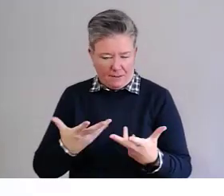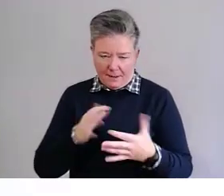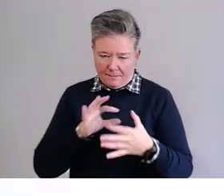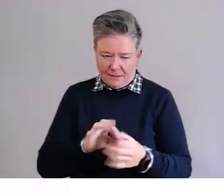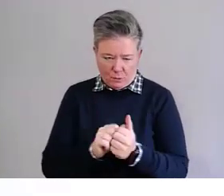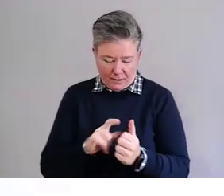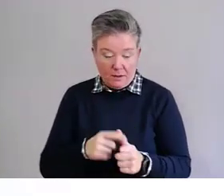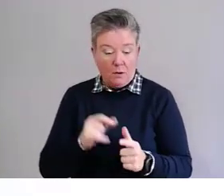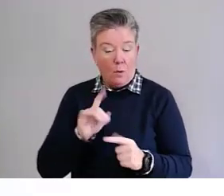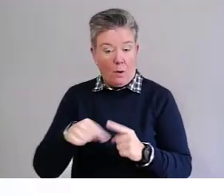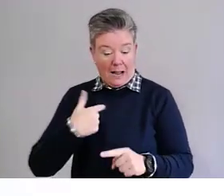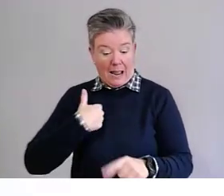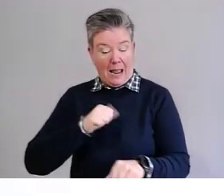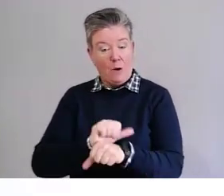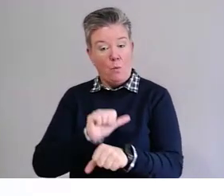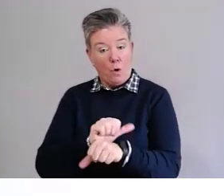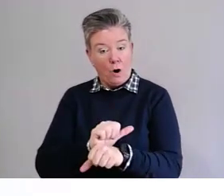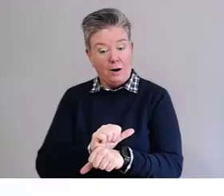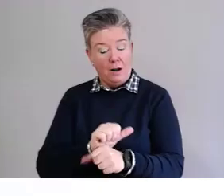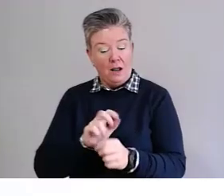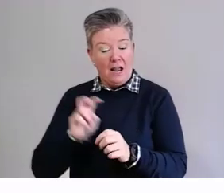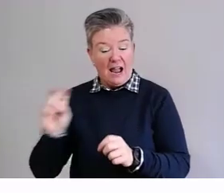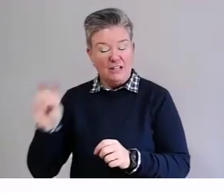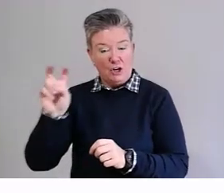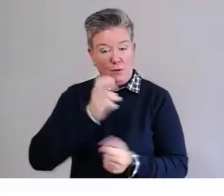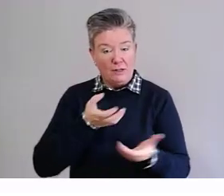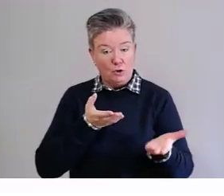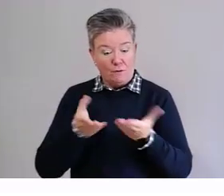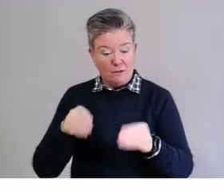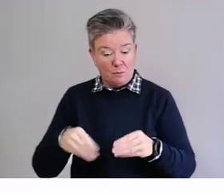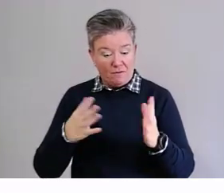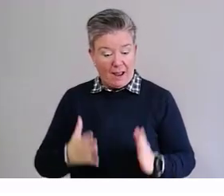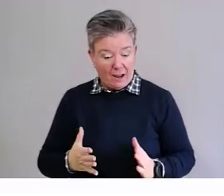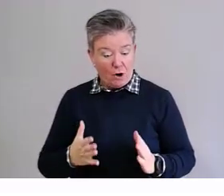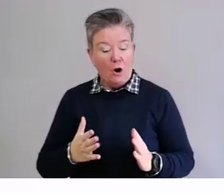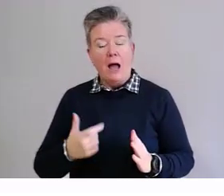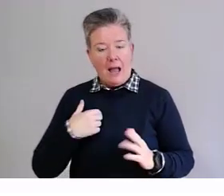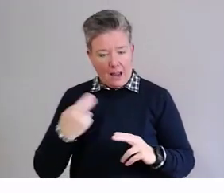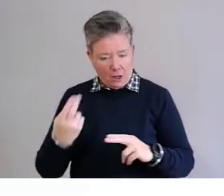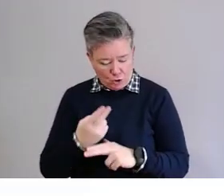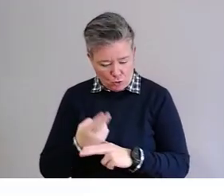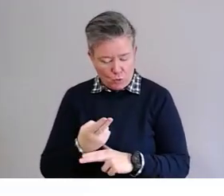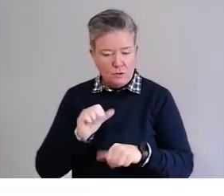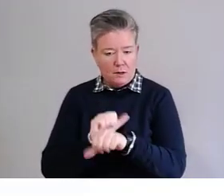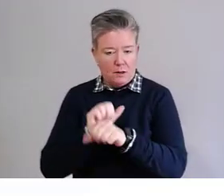When I was working as an itinerant service provider, I used collaborative team reports